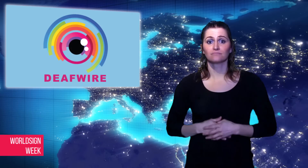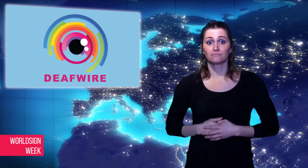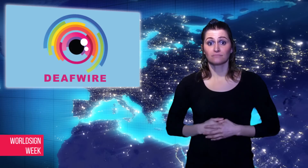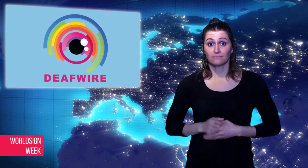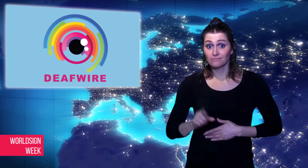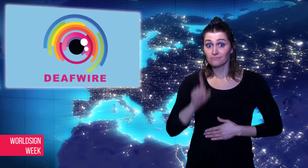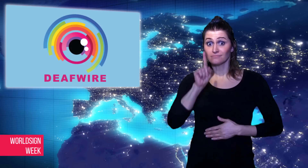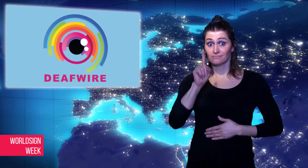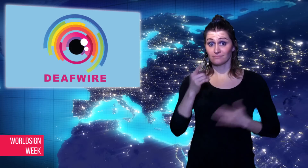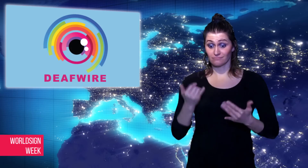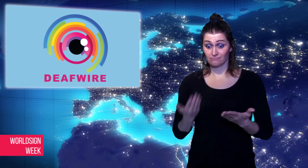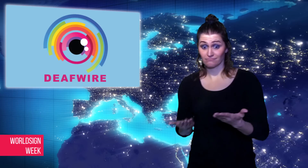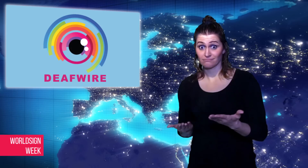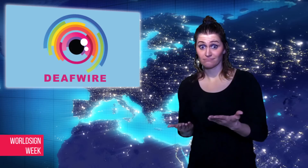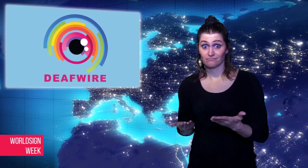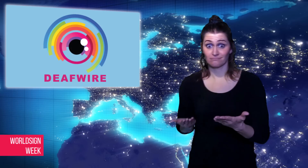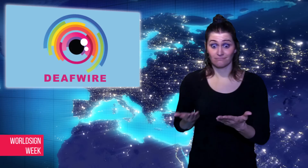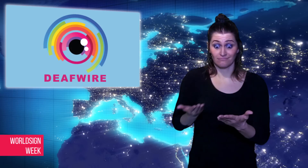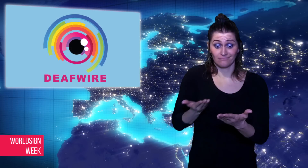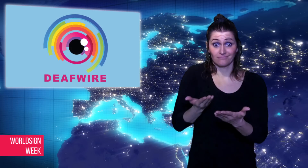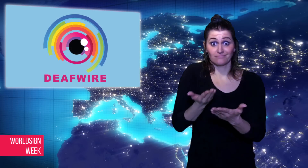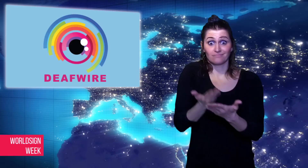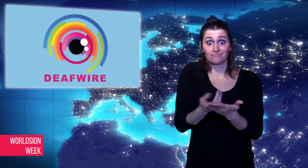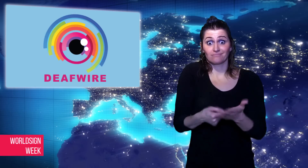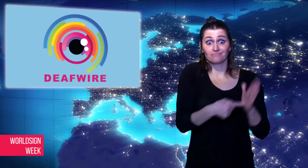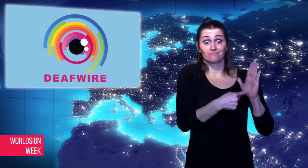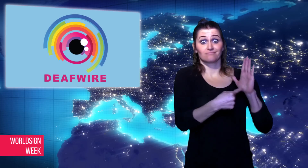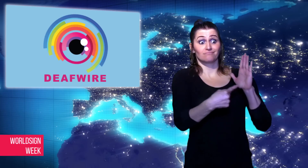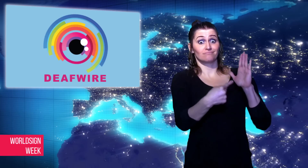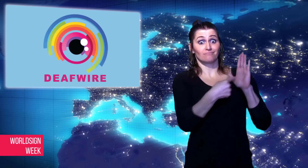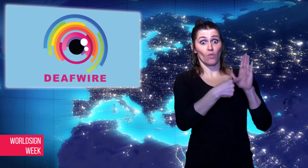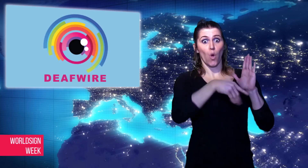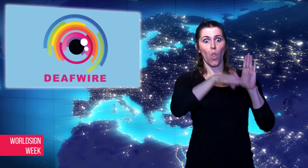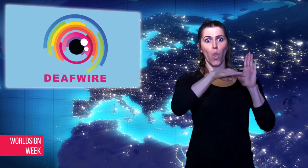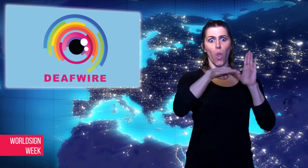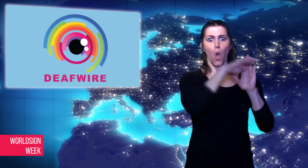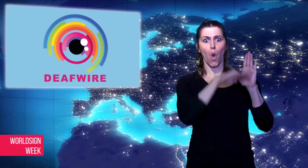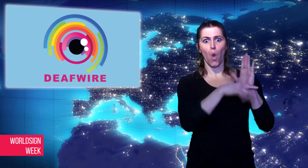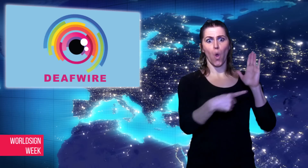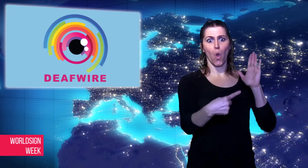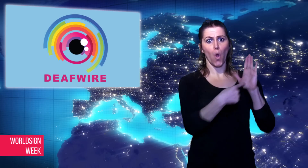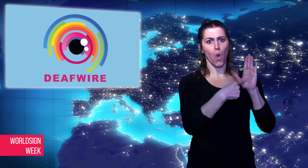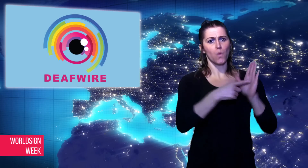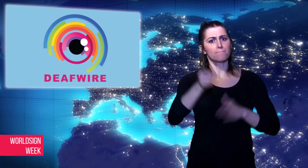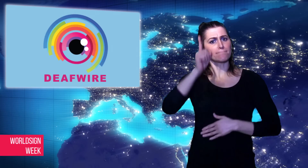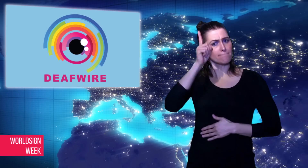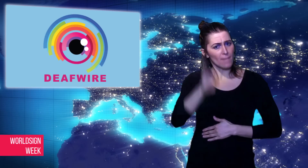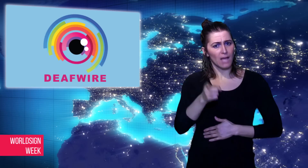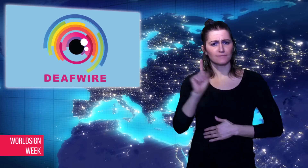that happens, businesses could legally